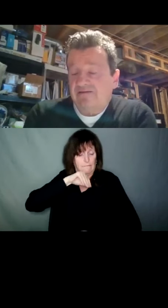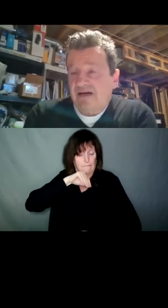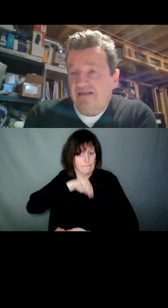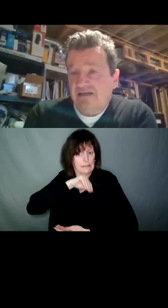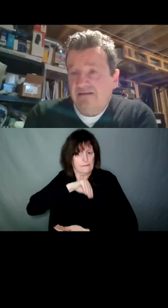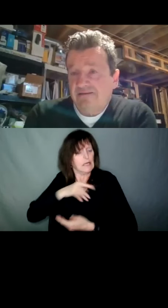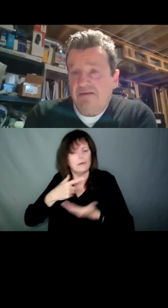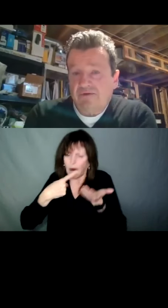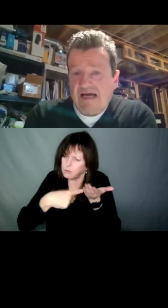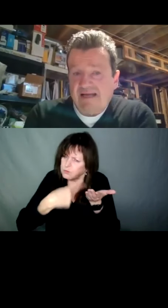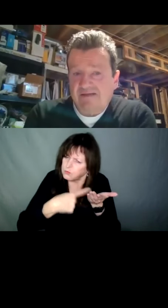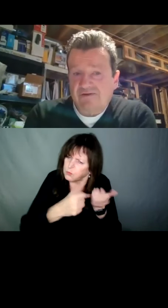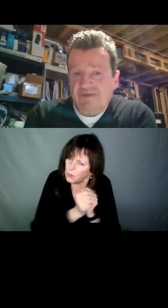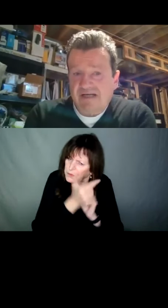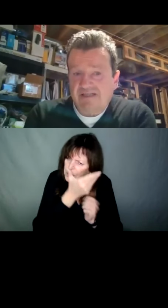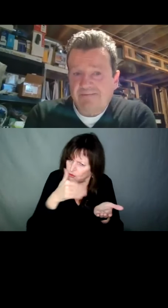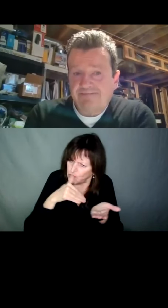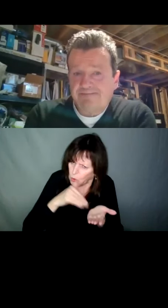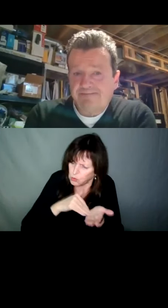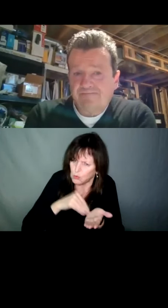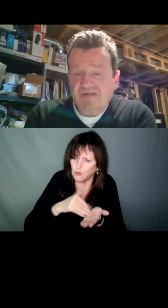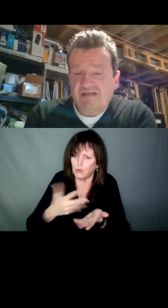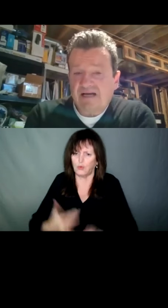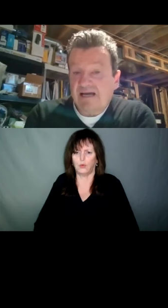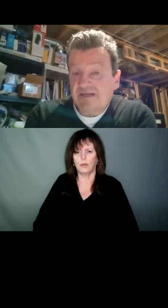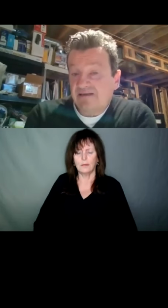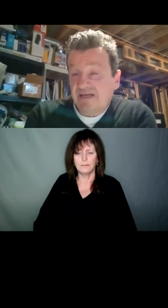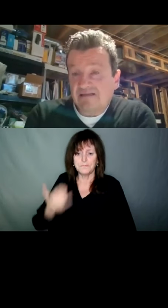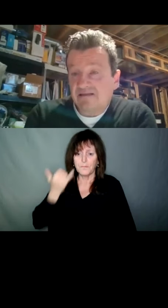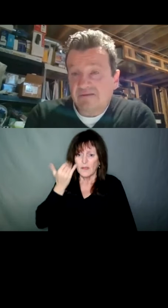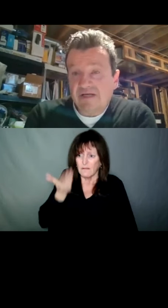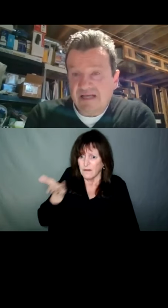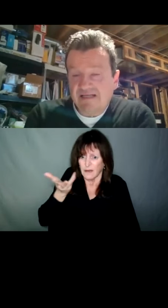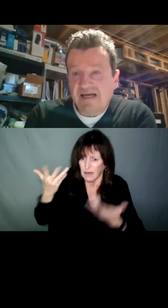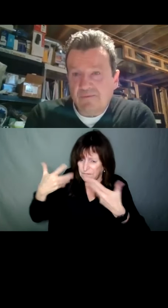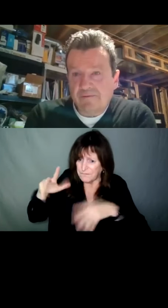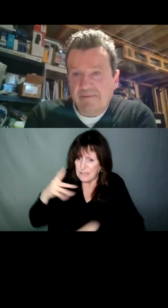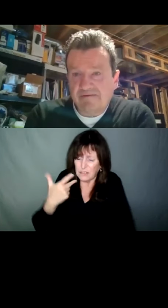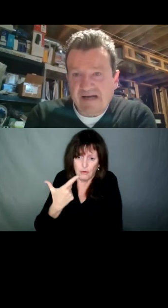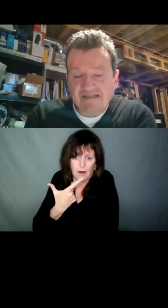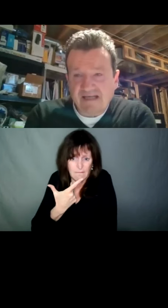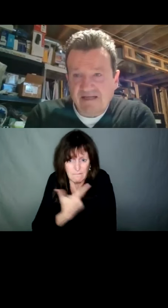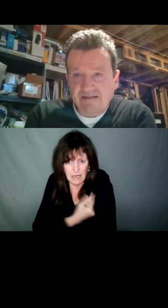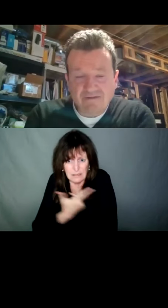The resources John is going to share there is great information from the CDC as well.